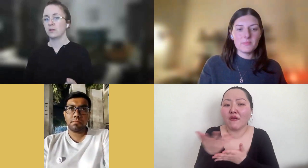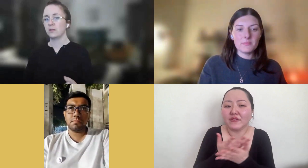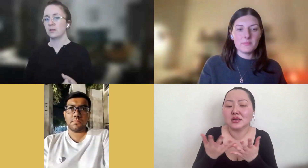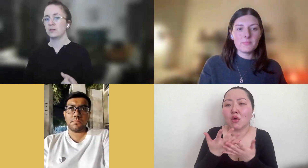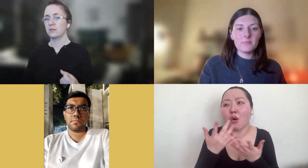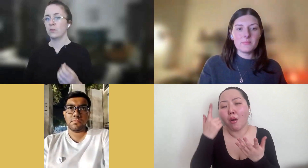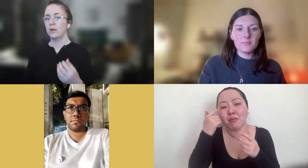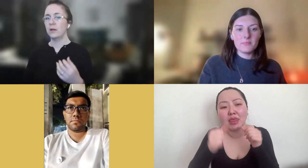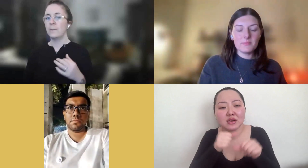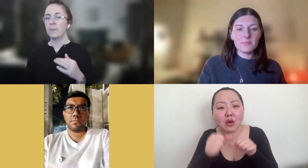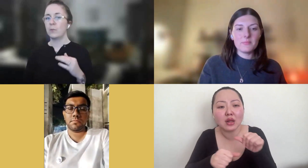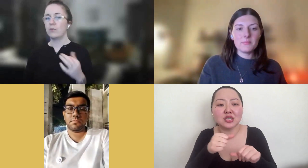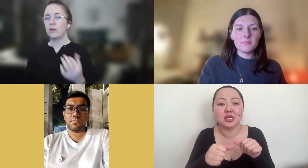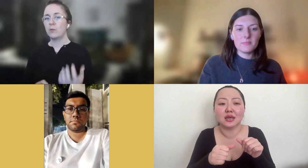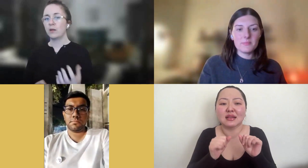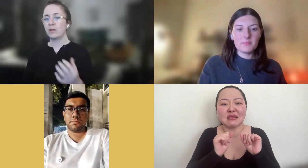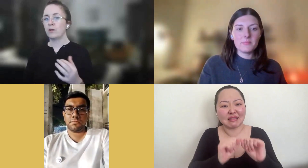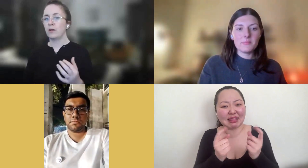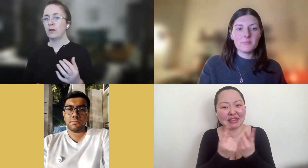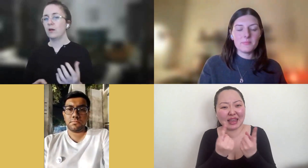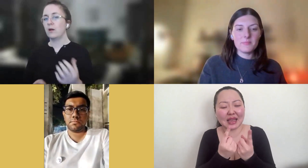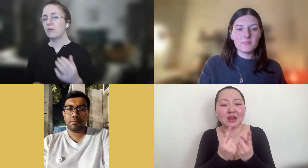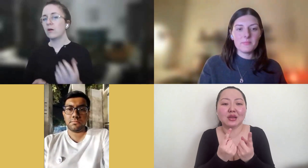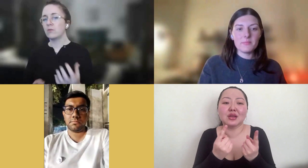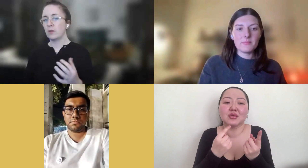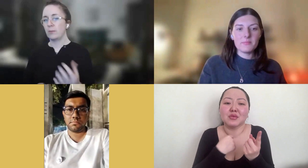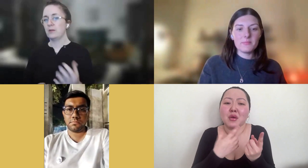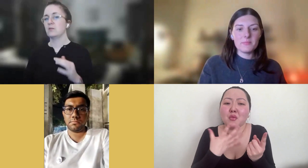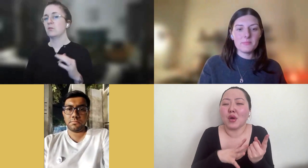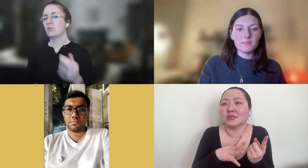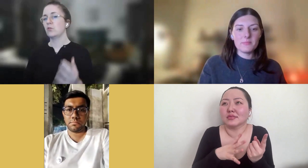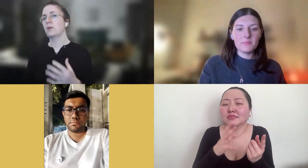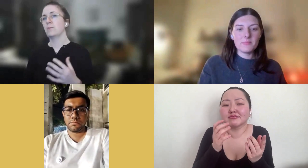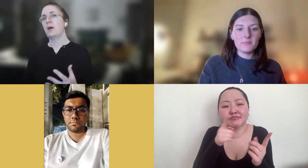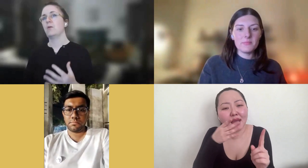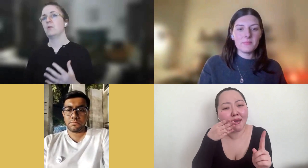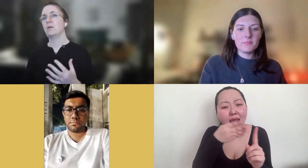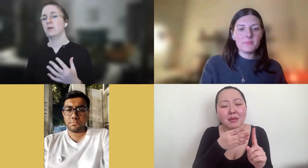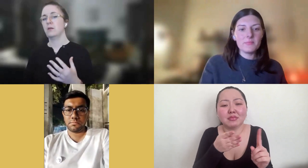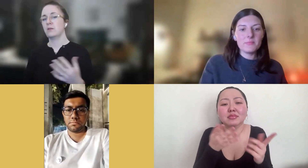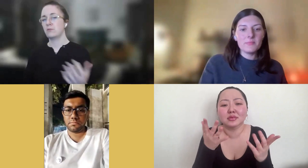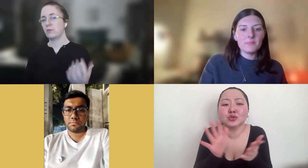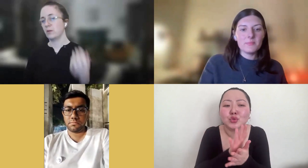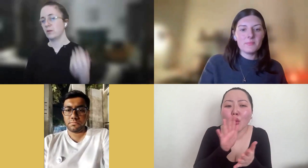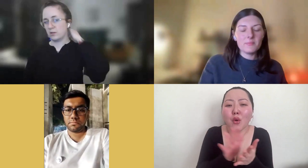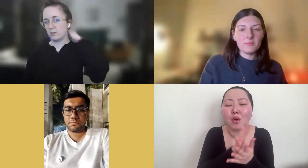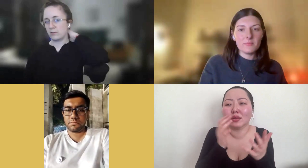those kinds of things. So we really want to arrive at a place of enjoying power and reinvention.